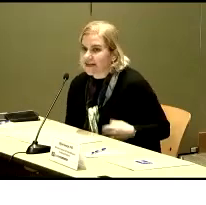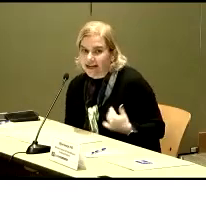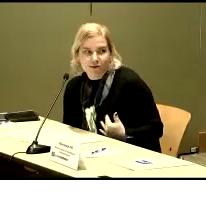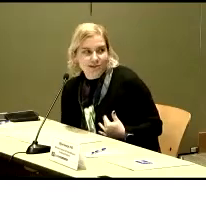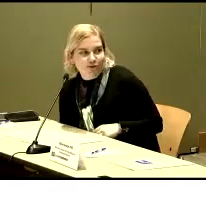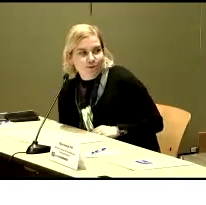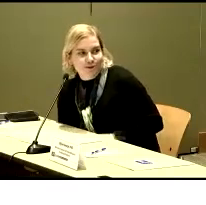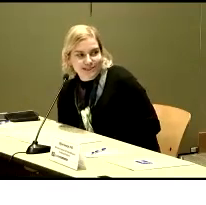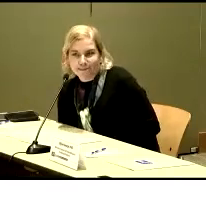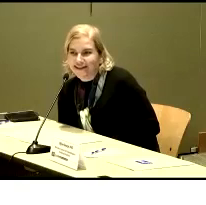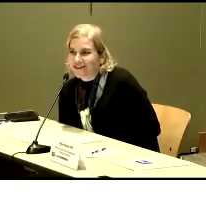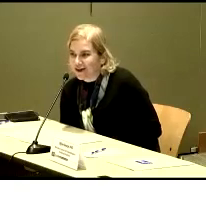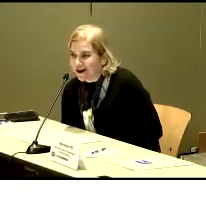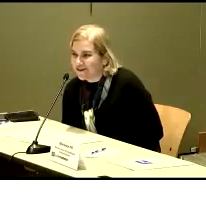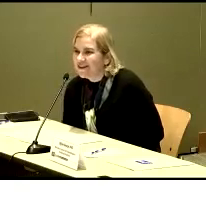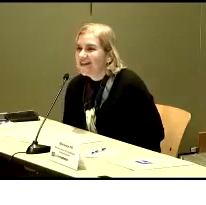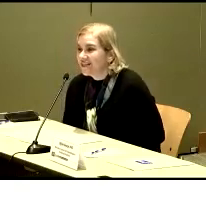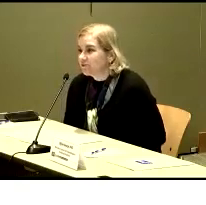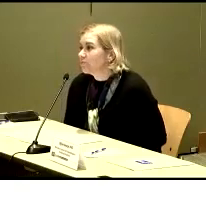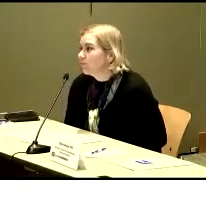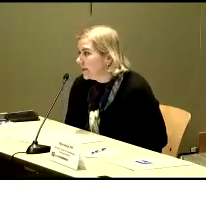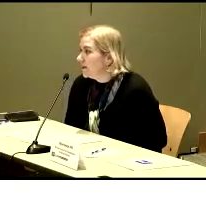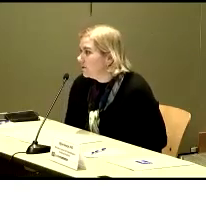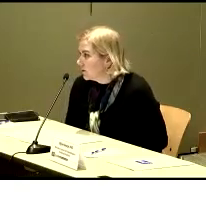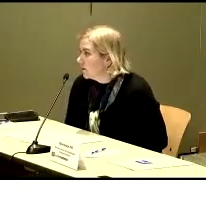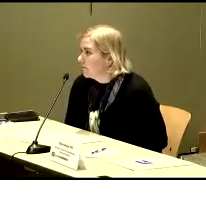I can tell you, as a former recipient in Chicago, this was really critical